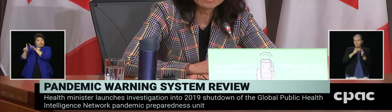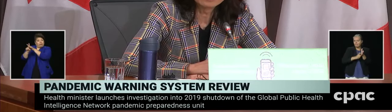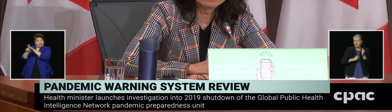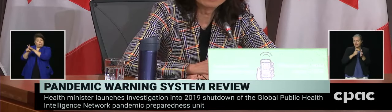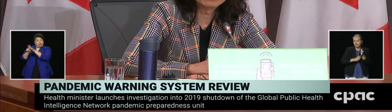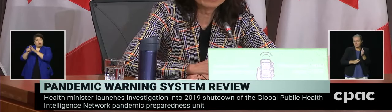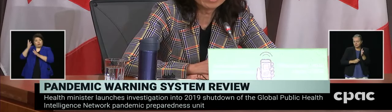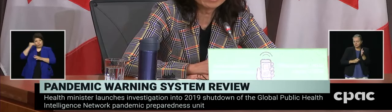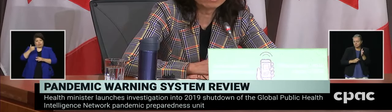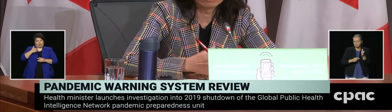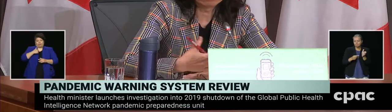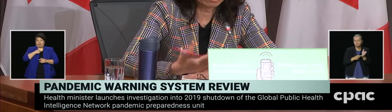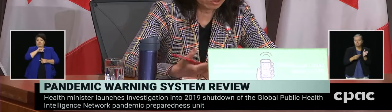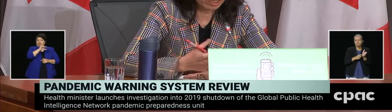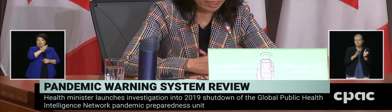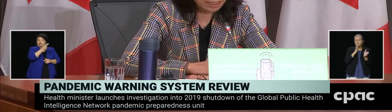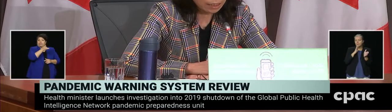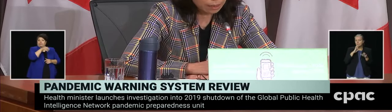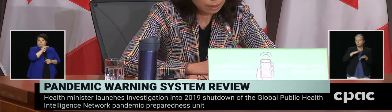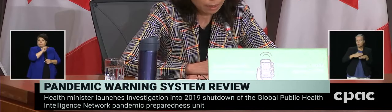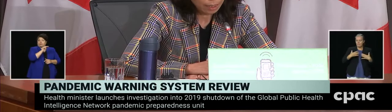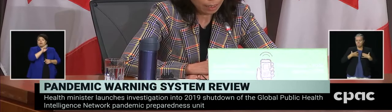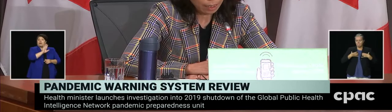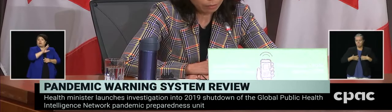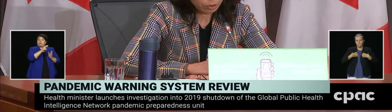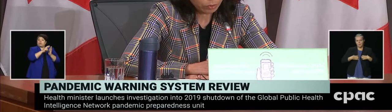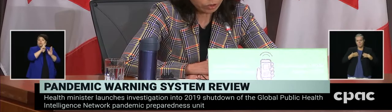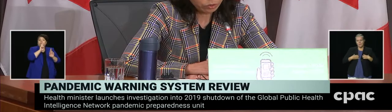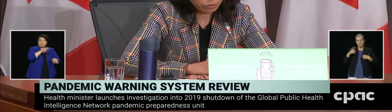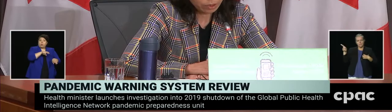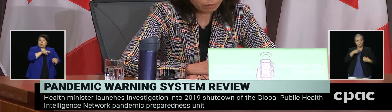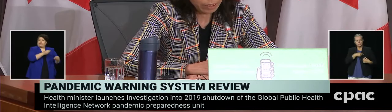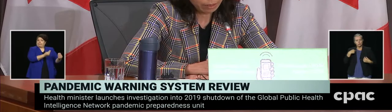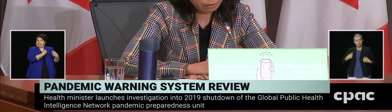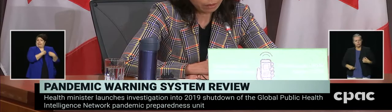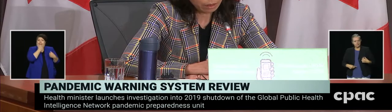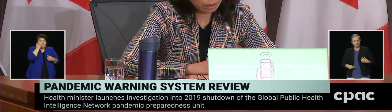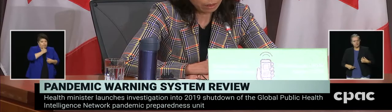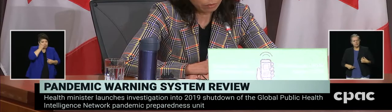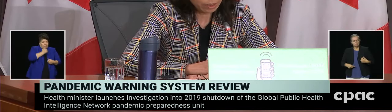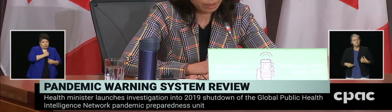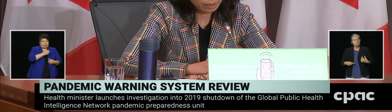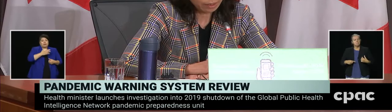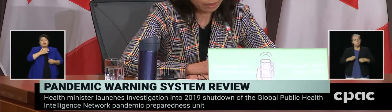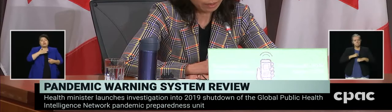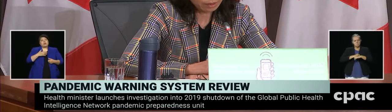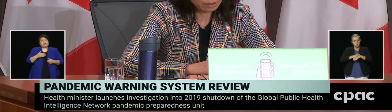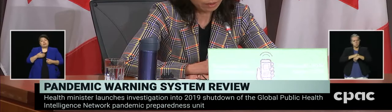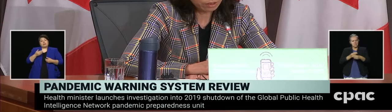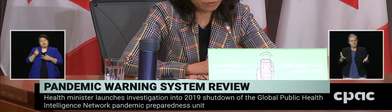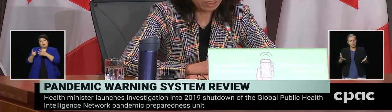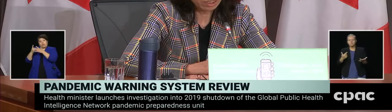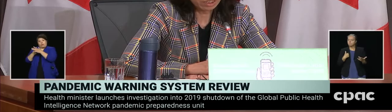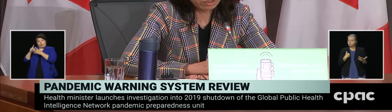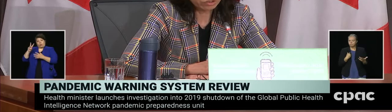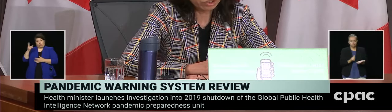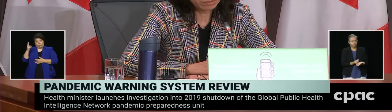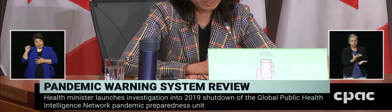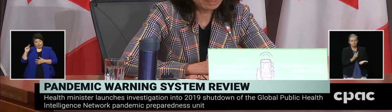CLUSTER CAME ALONG. I GET A REPORT EVERY DAY.